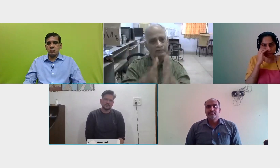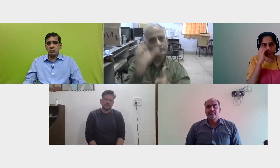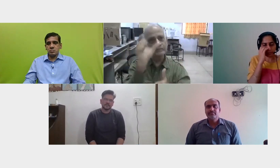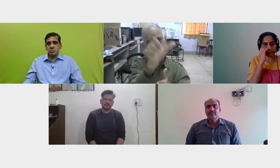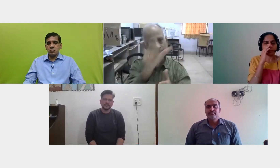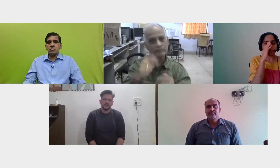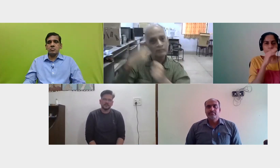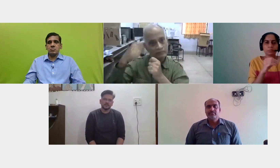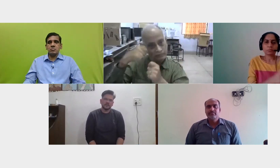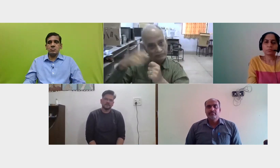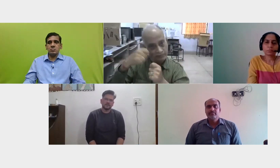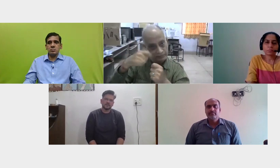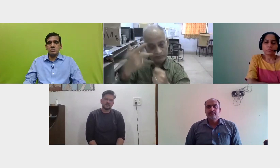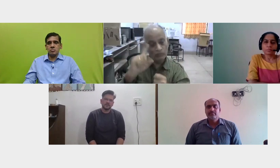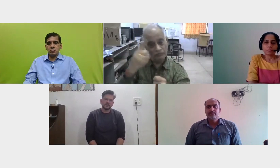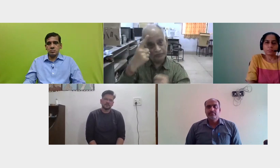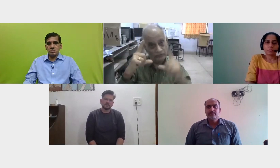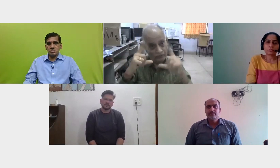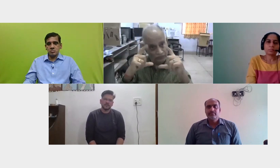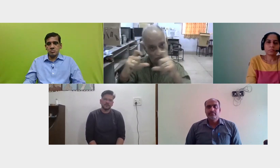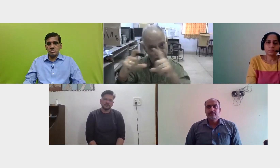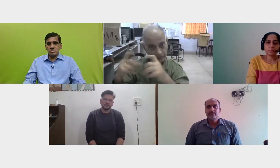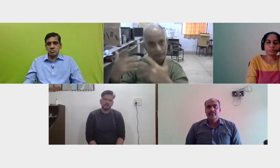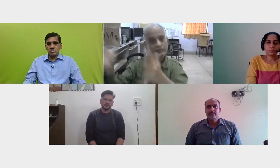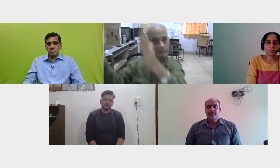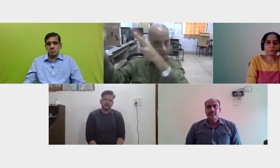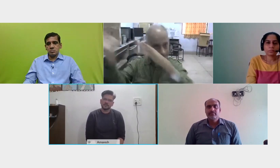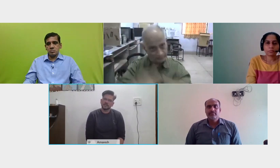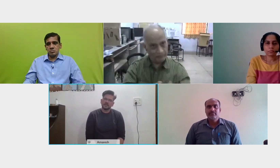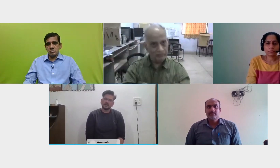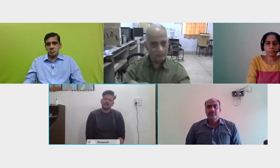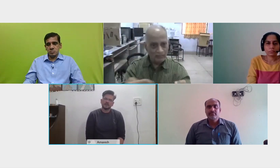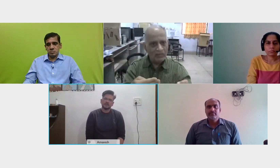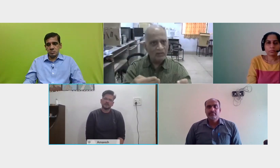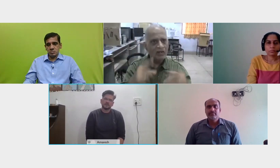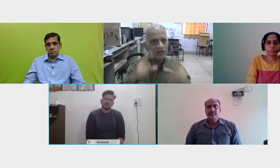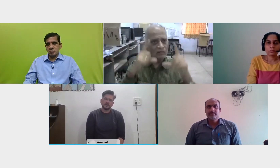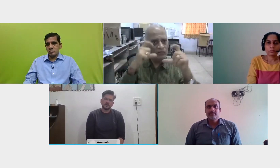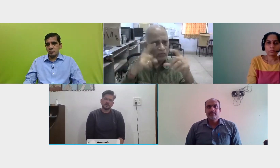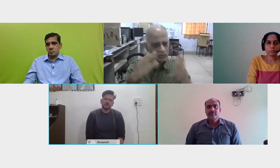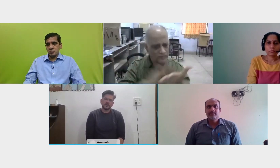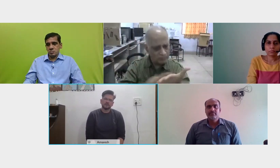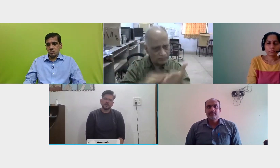these categories were further you know clubbed into different units. So according to them